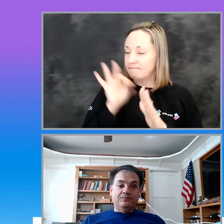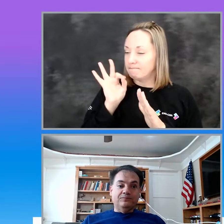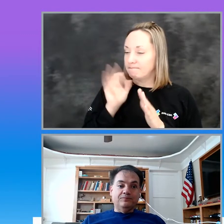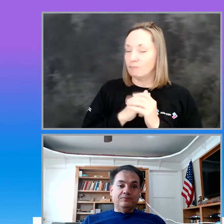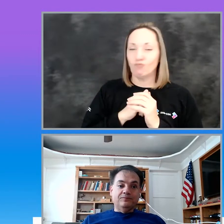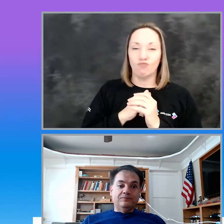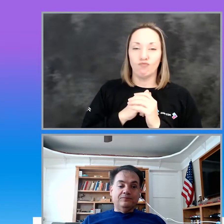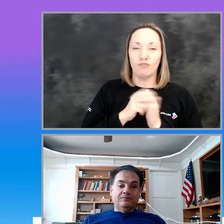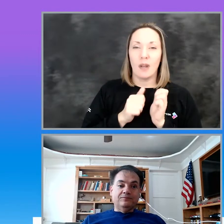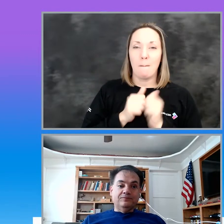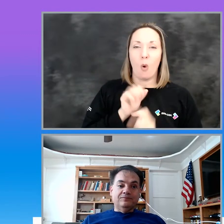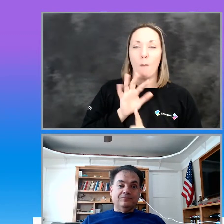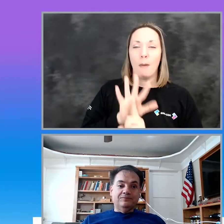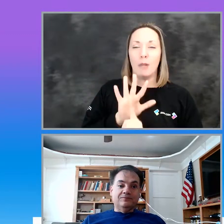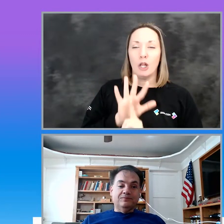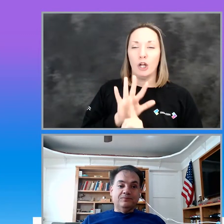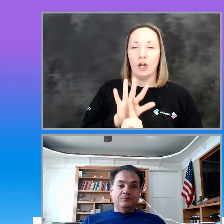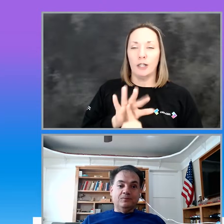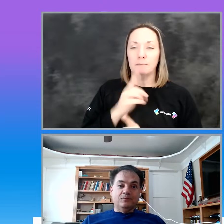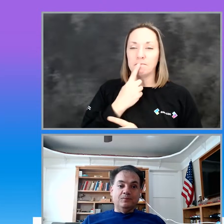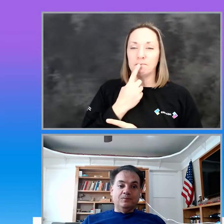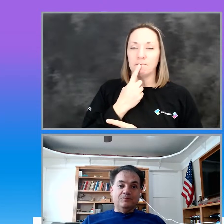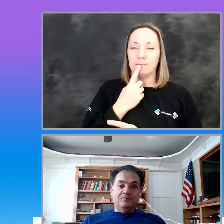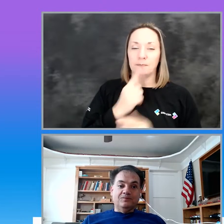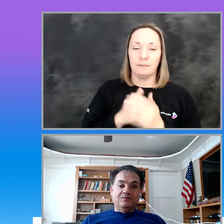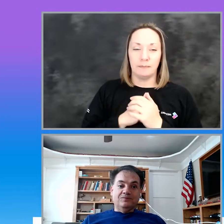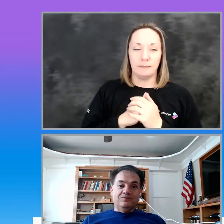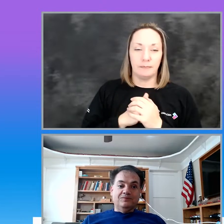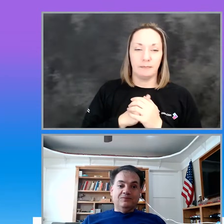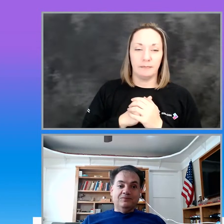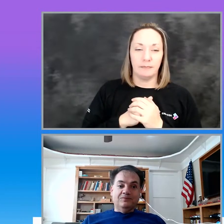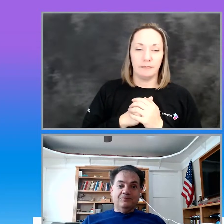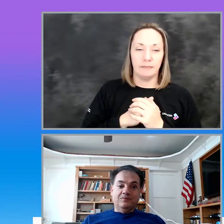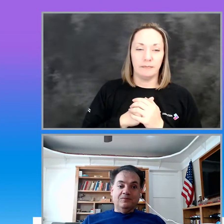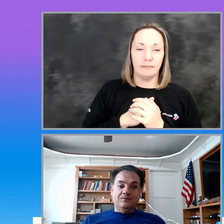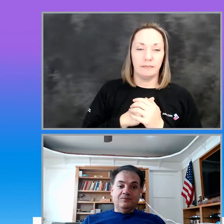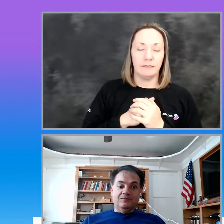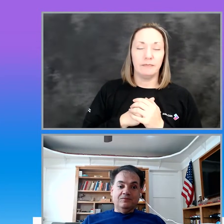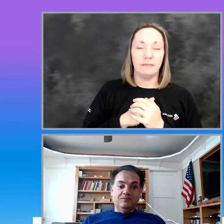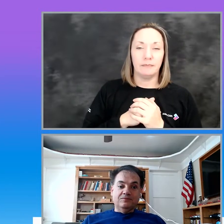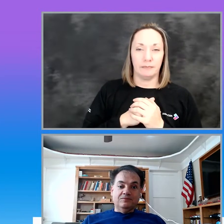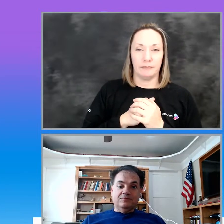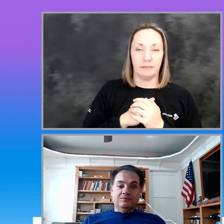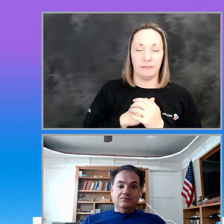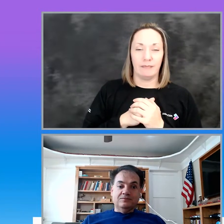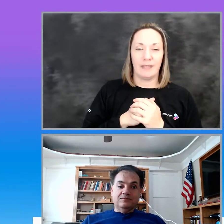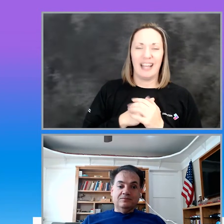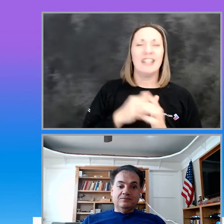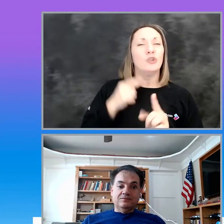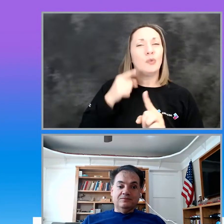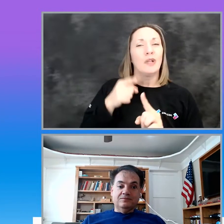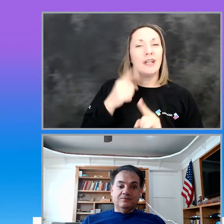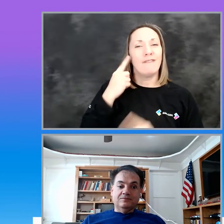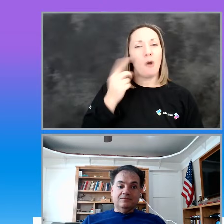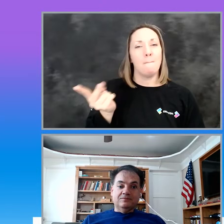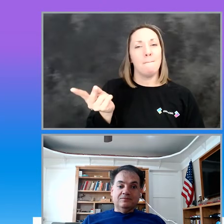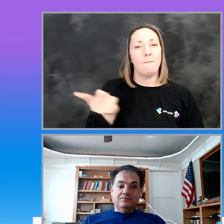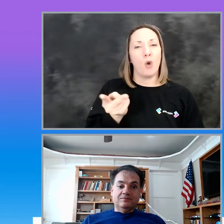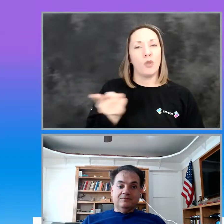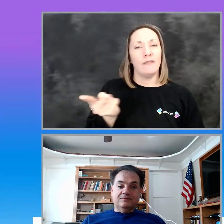one of the most popular questions. And I think this is